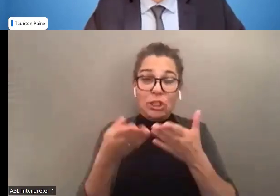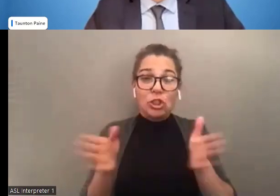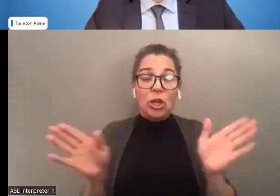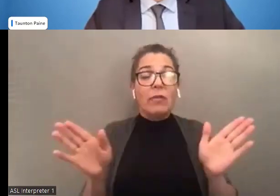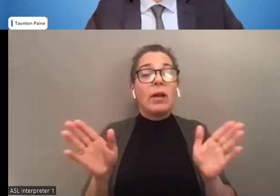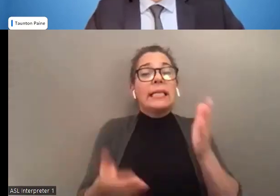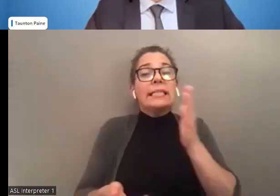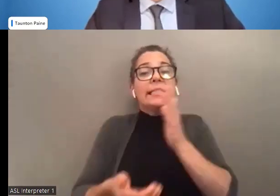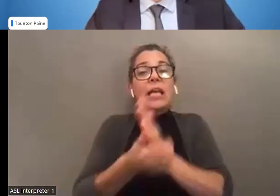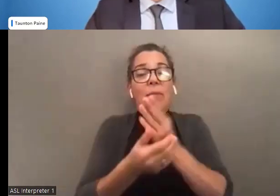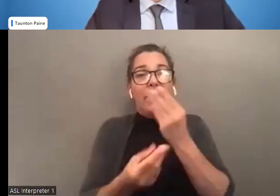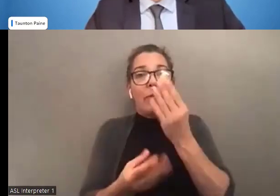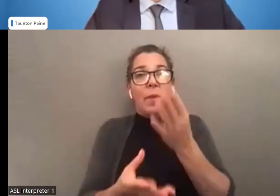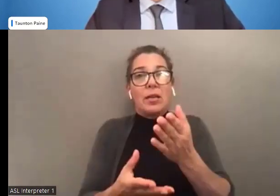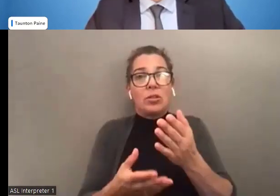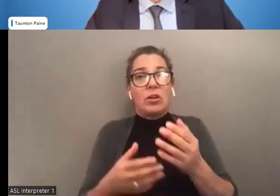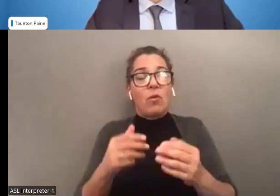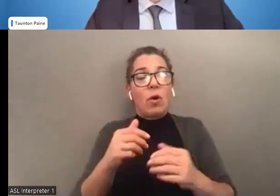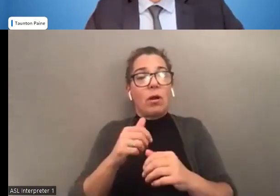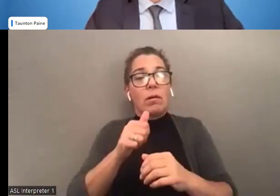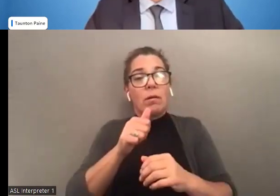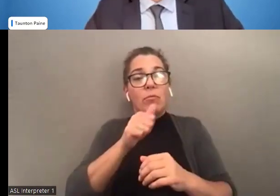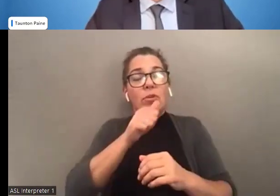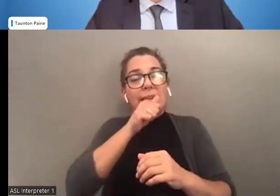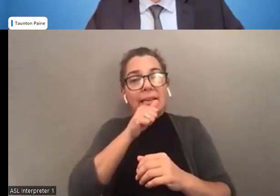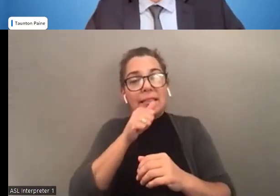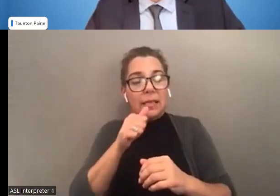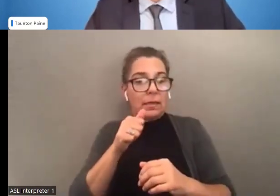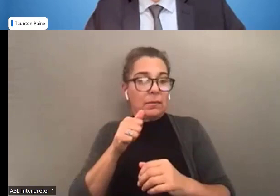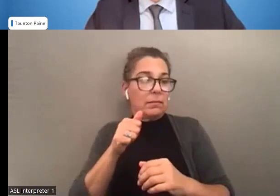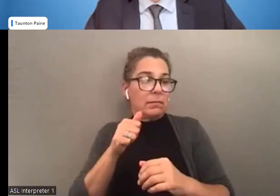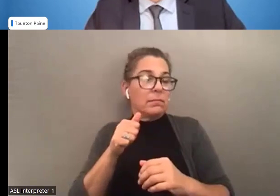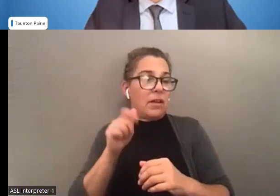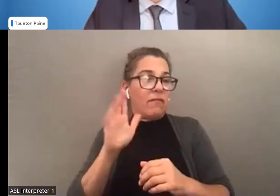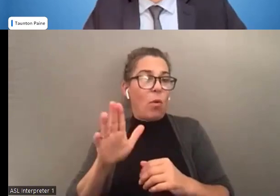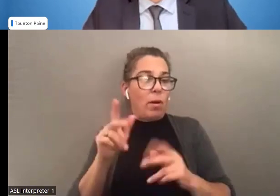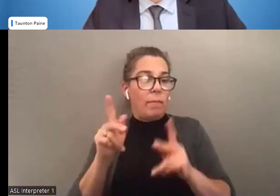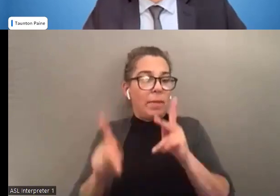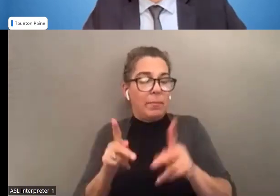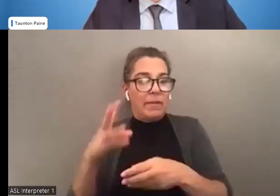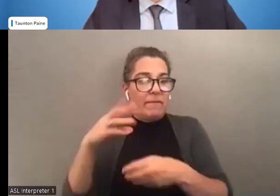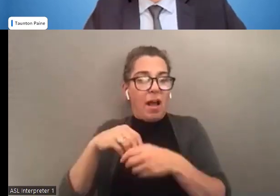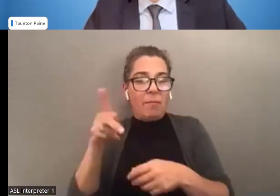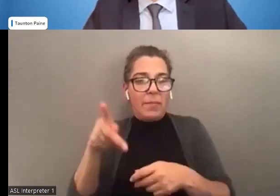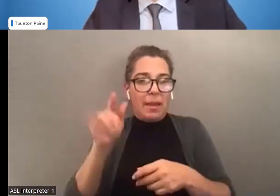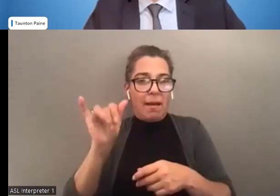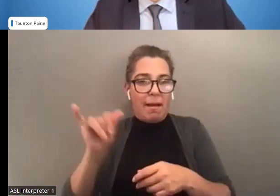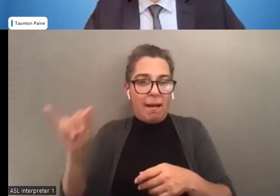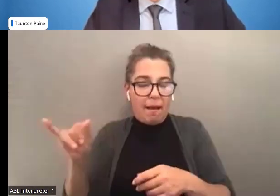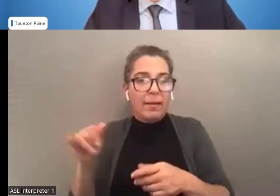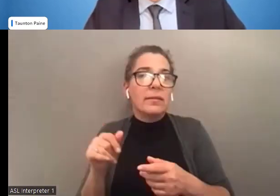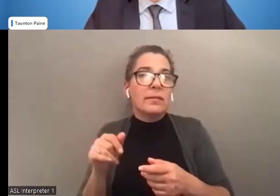for protecting research participant privacy, where we talk about, you know, agreements that should cover the transfer of data.